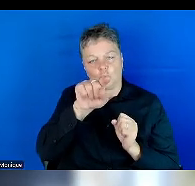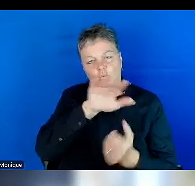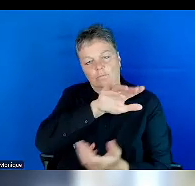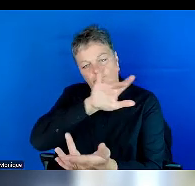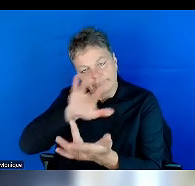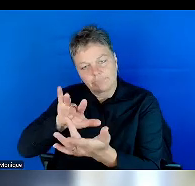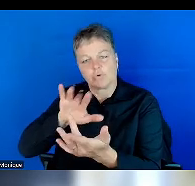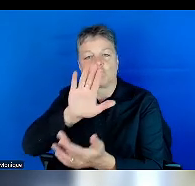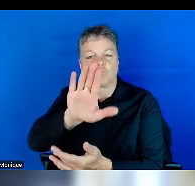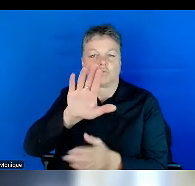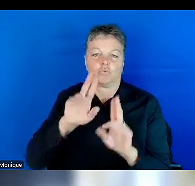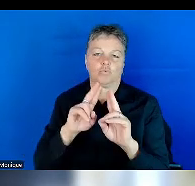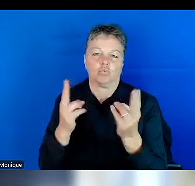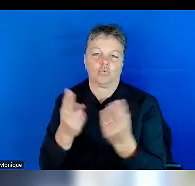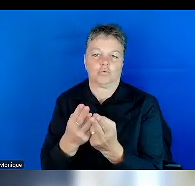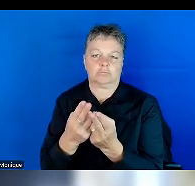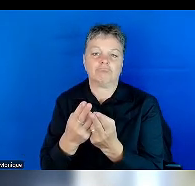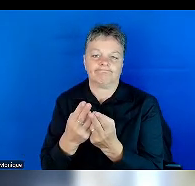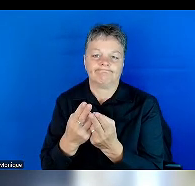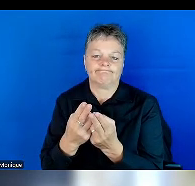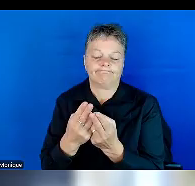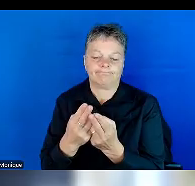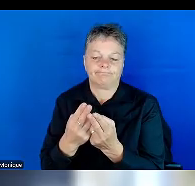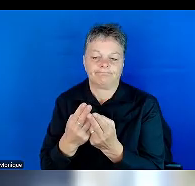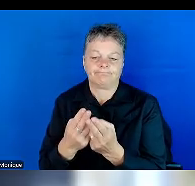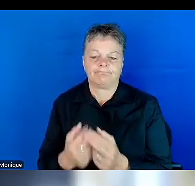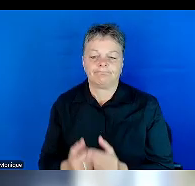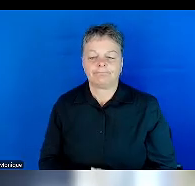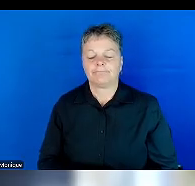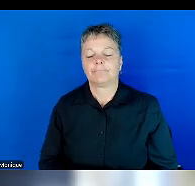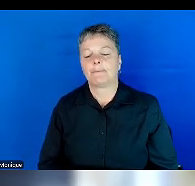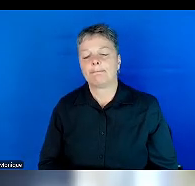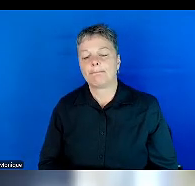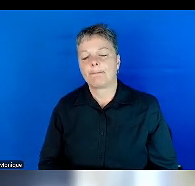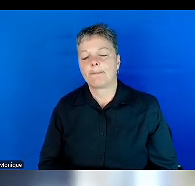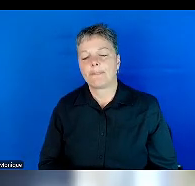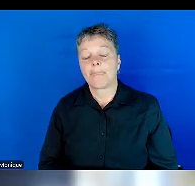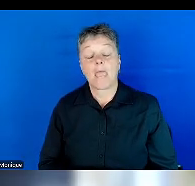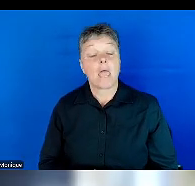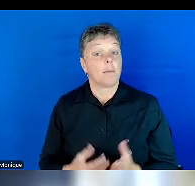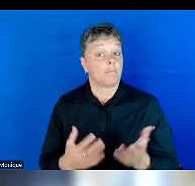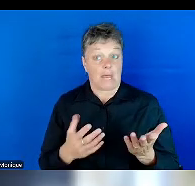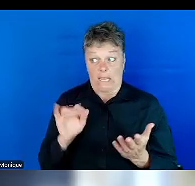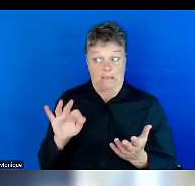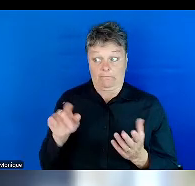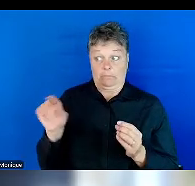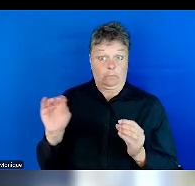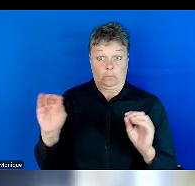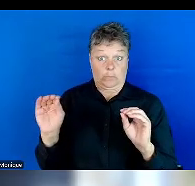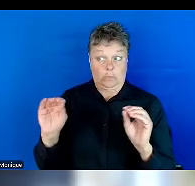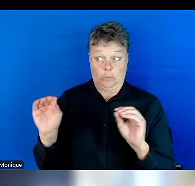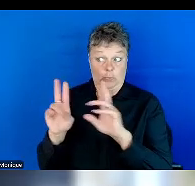have a union or if you're a part of a union but if you are not unionized then we could definitely